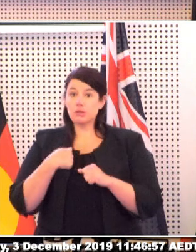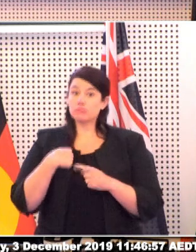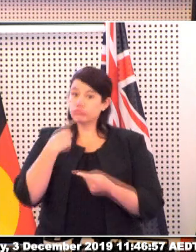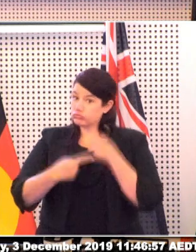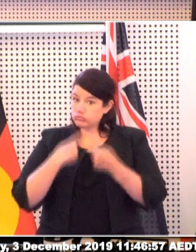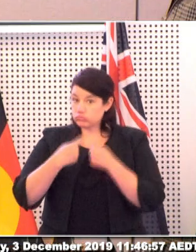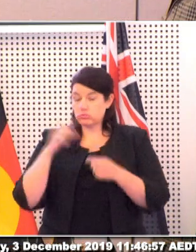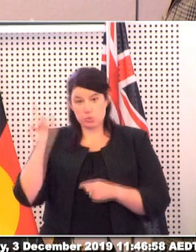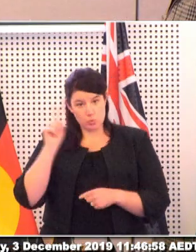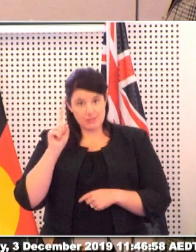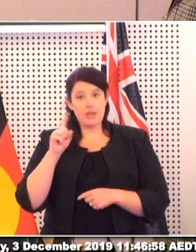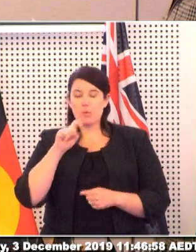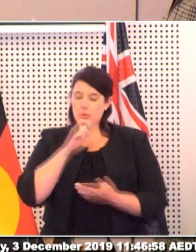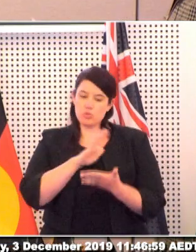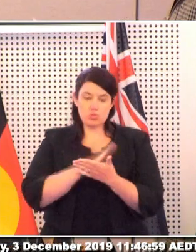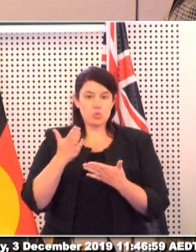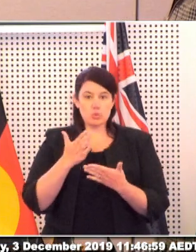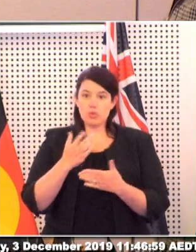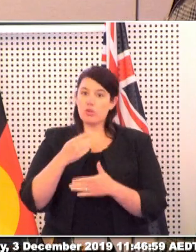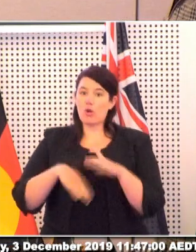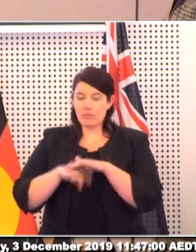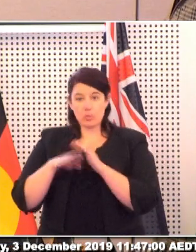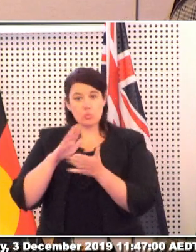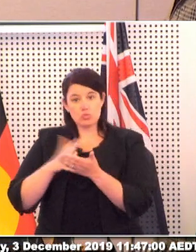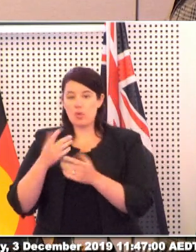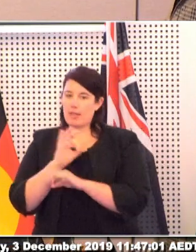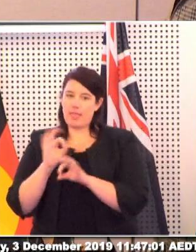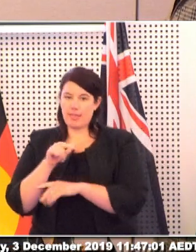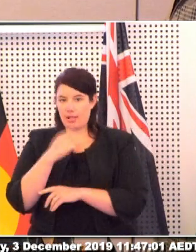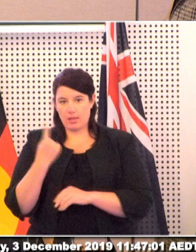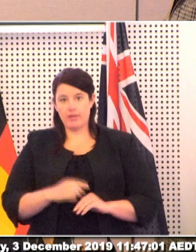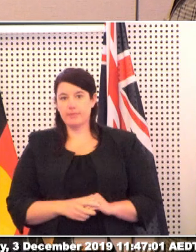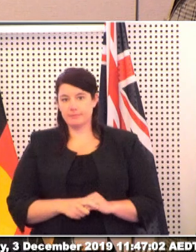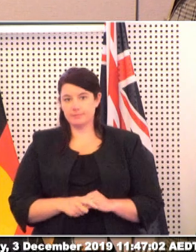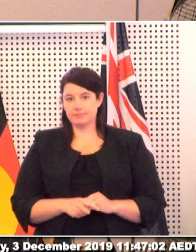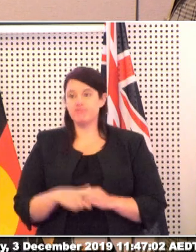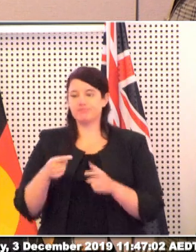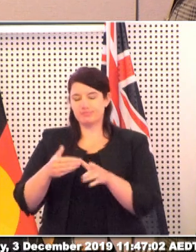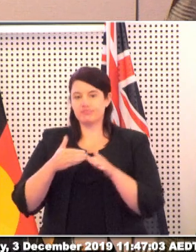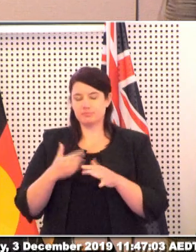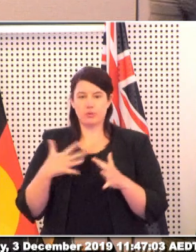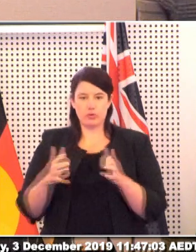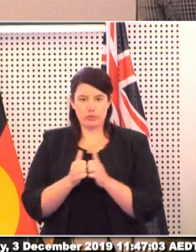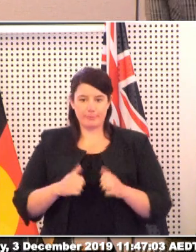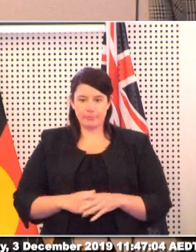That the evidence I shall give will be the truth, the whole truth and nothing but the truth. will be the truth, the whole truth and nothing but the truth. Thank you very much.